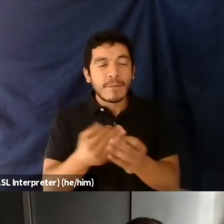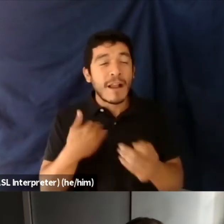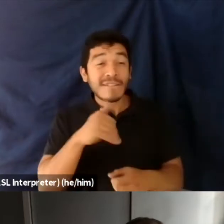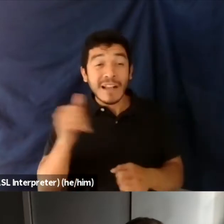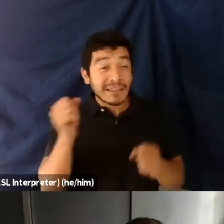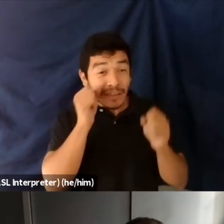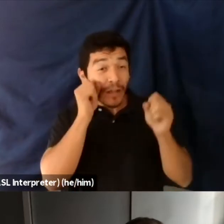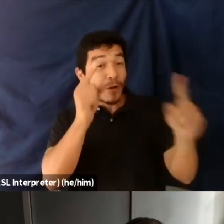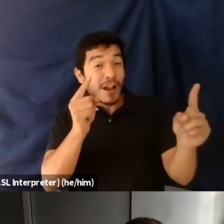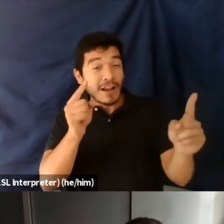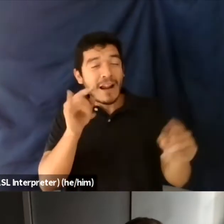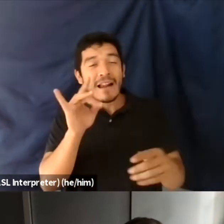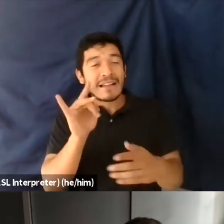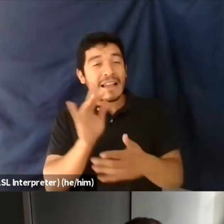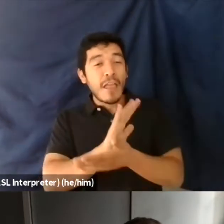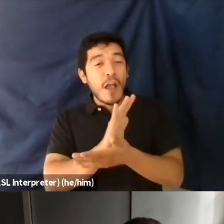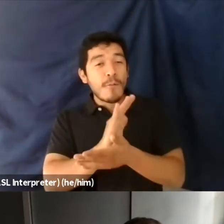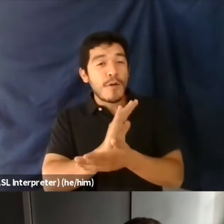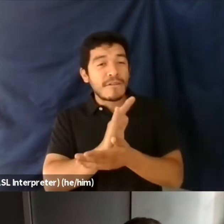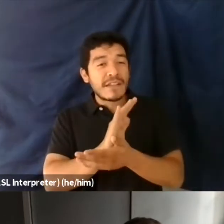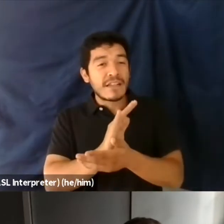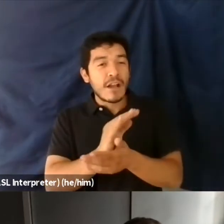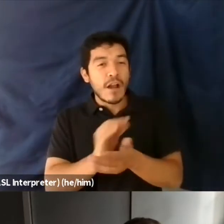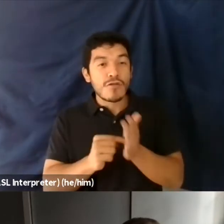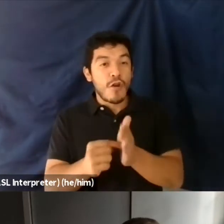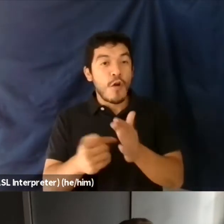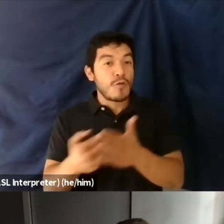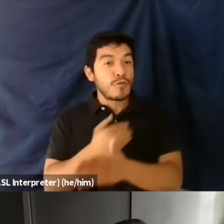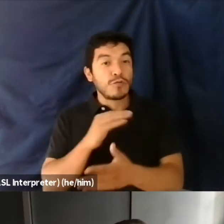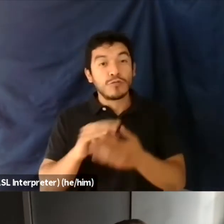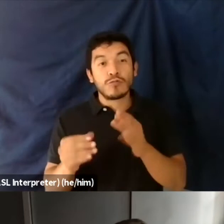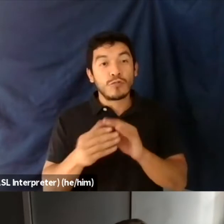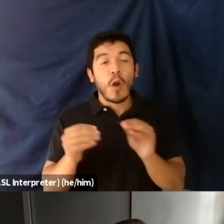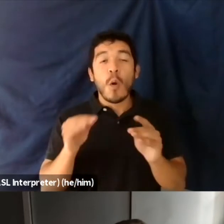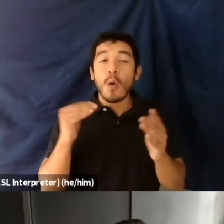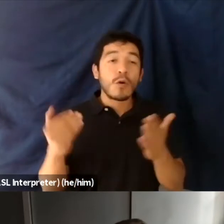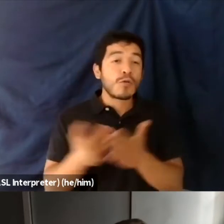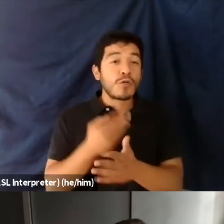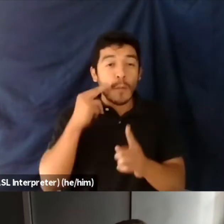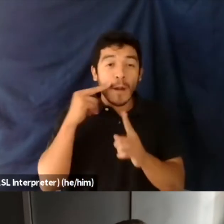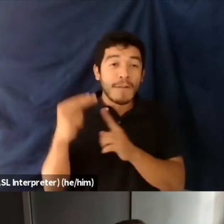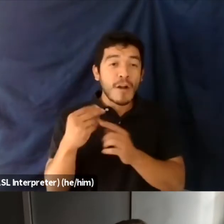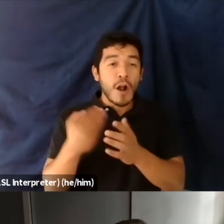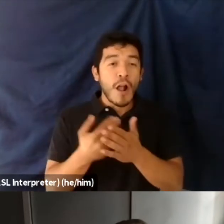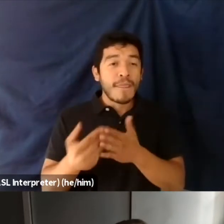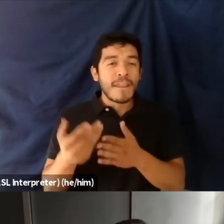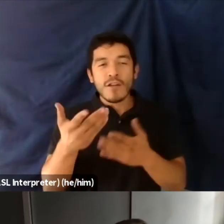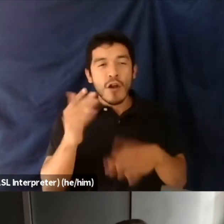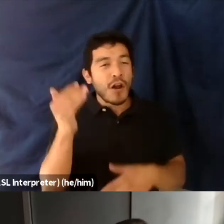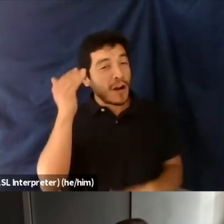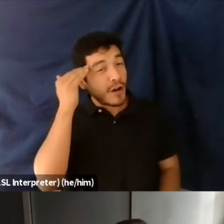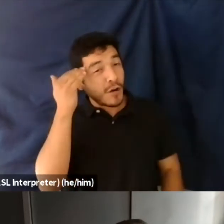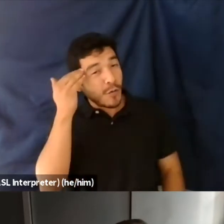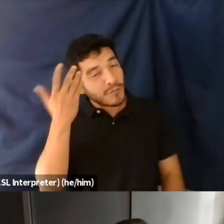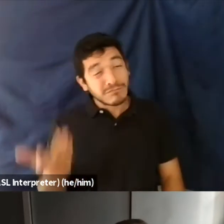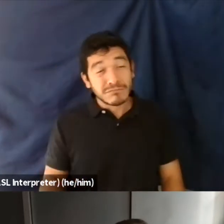like did the filmmaking trigger kind of new stories or new perspectives on things you felt you knew or you know?